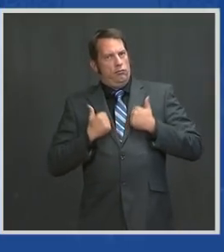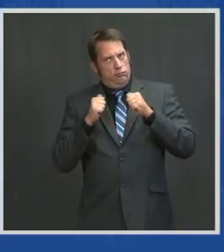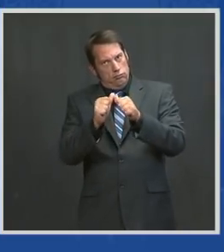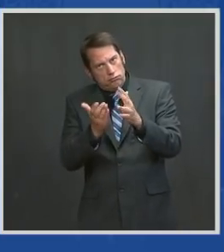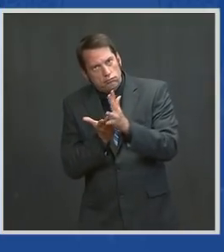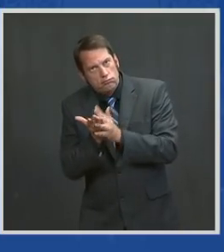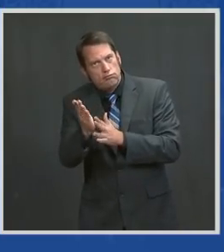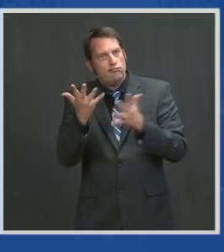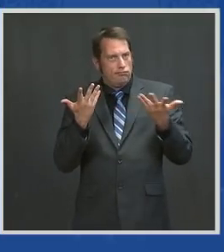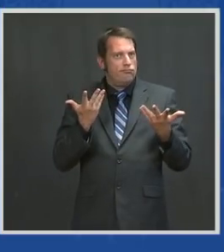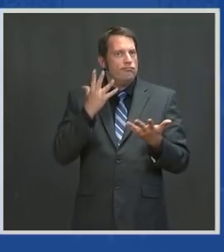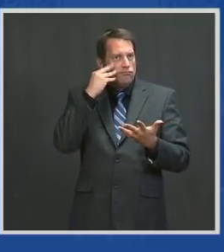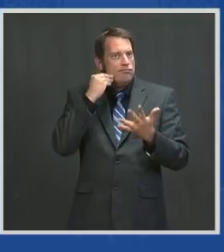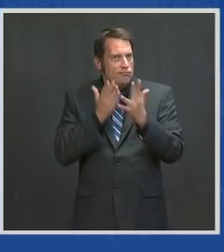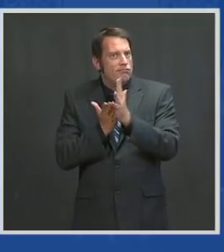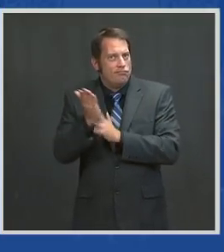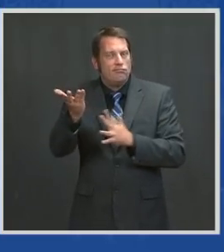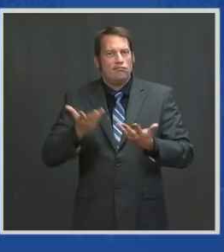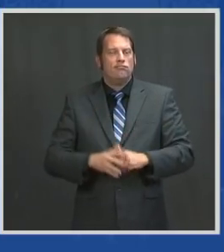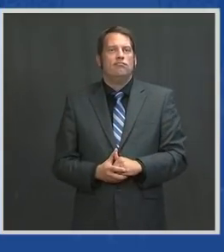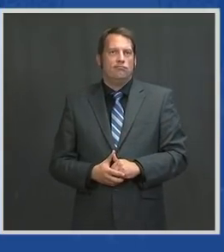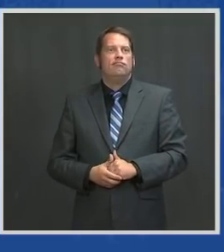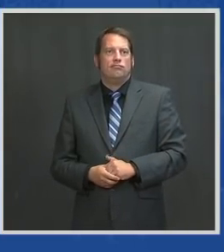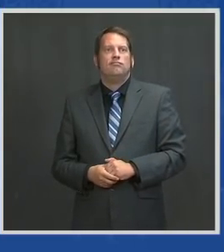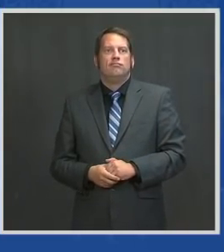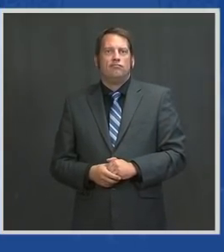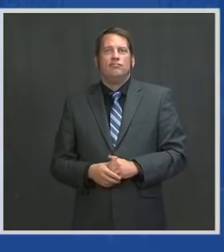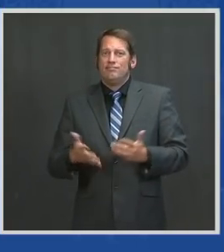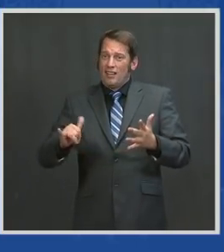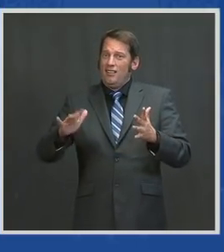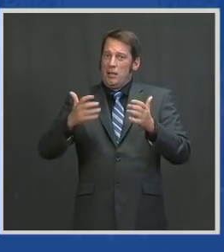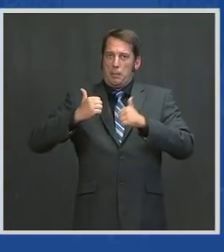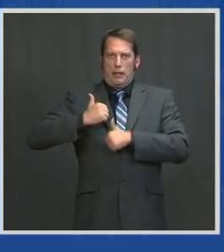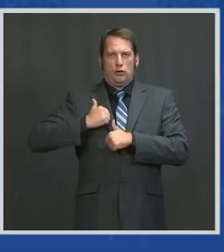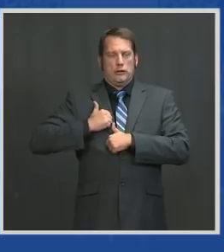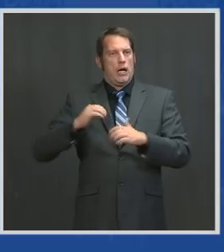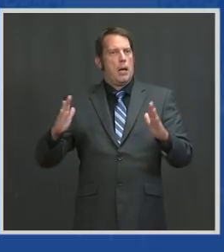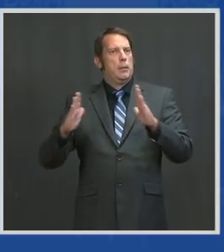Our military is a community bound together by love.